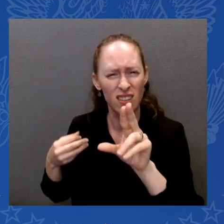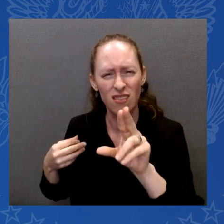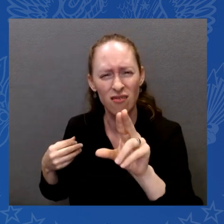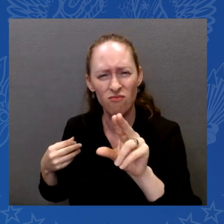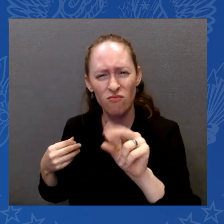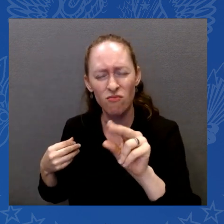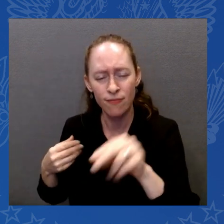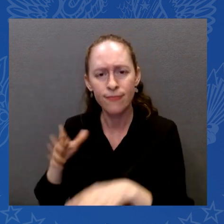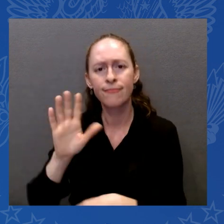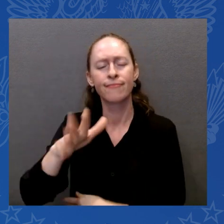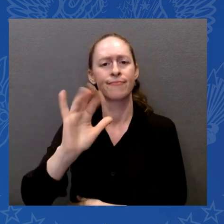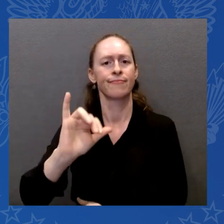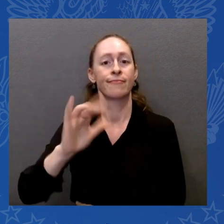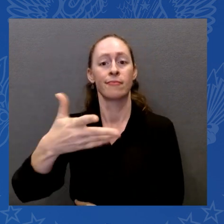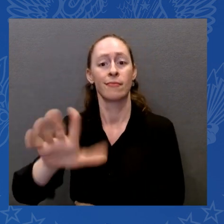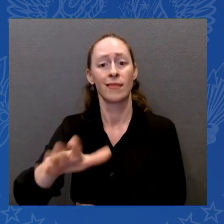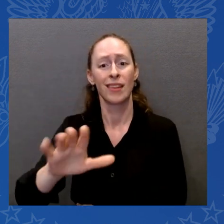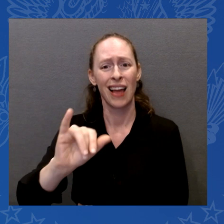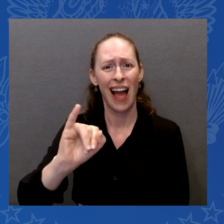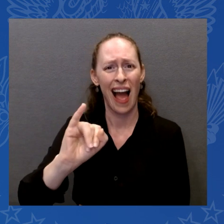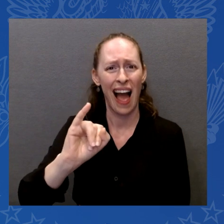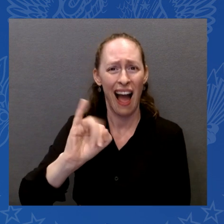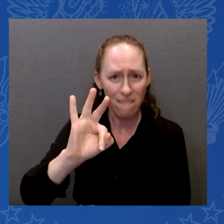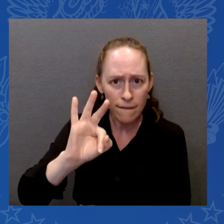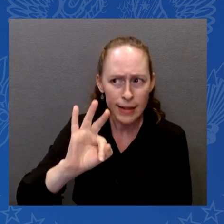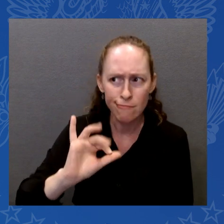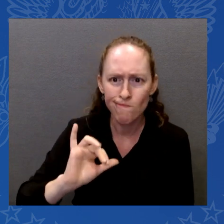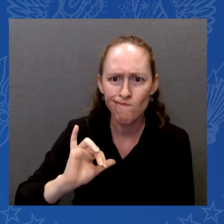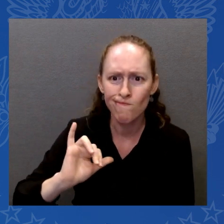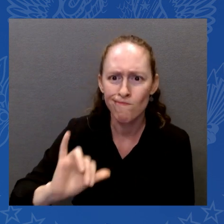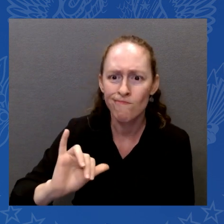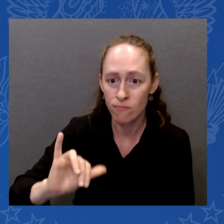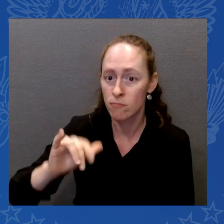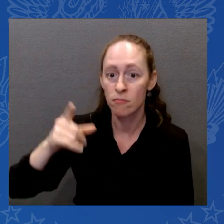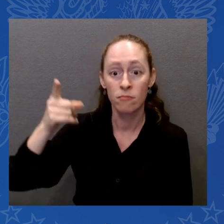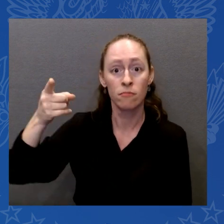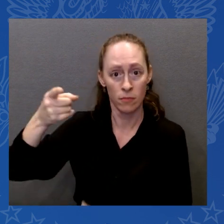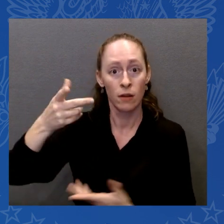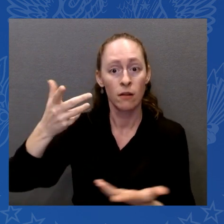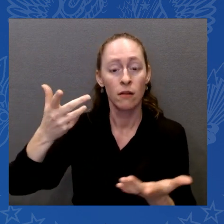and can consult with her physician, with her loved ones, with her faith leader.